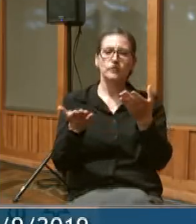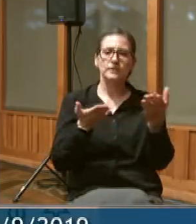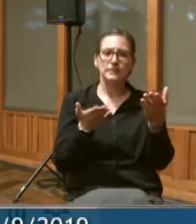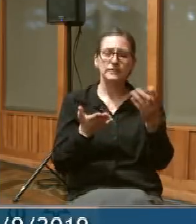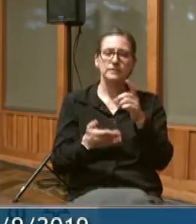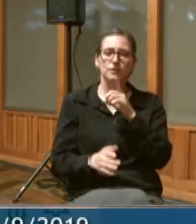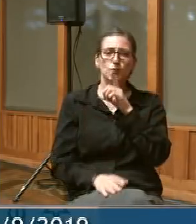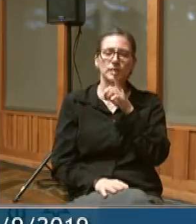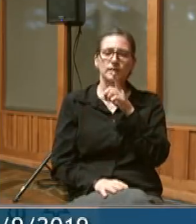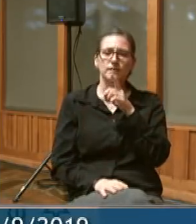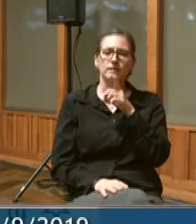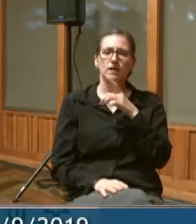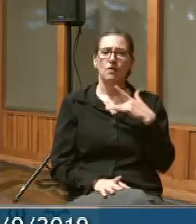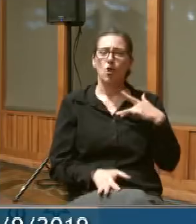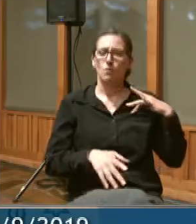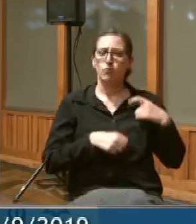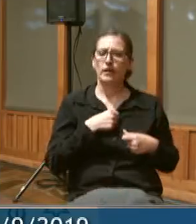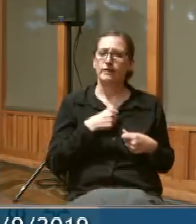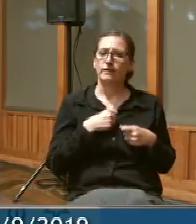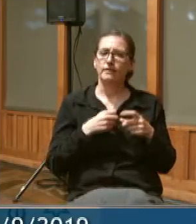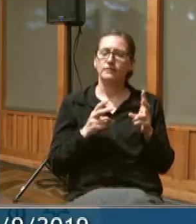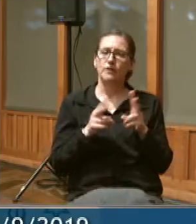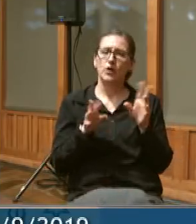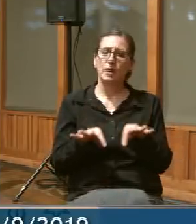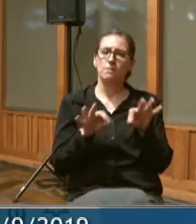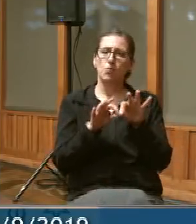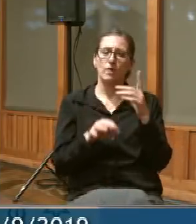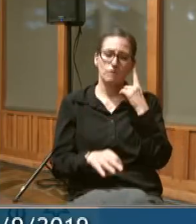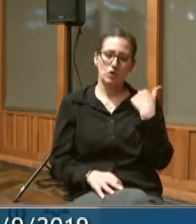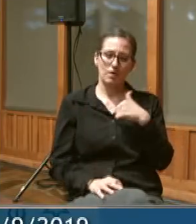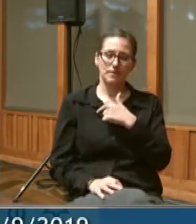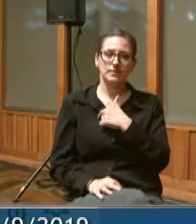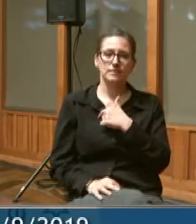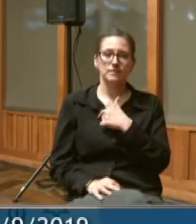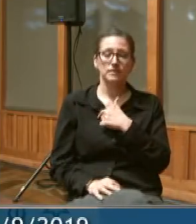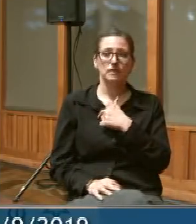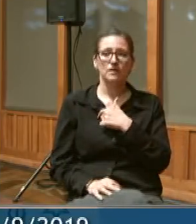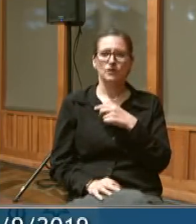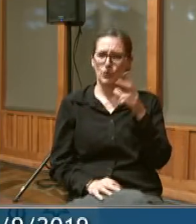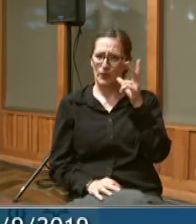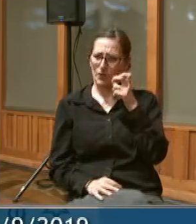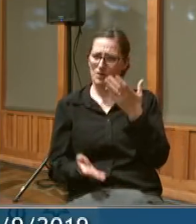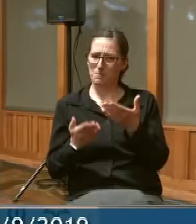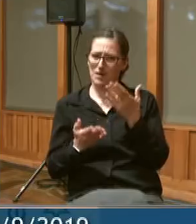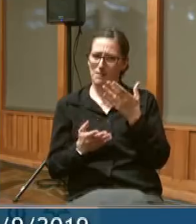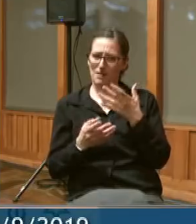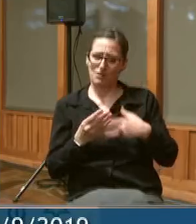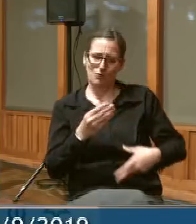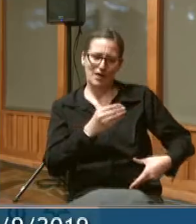TAKING THESE CLASSES AND INDOOR PARK AND SERVICES AWAY, IT'S HEARTBREAKING.